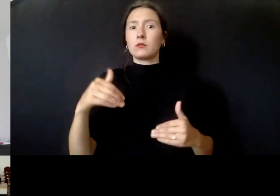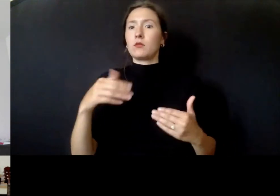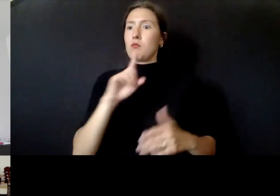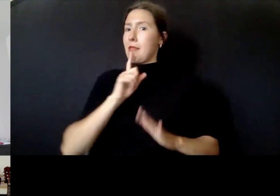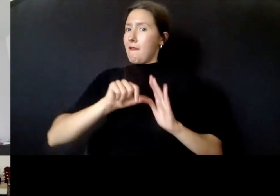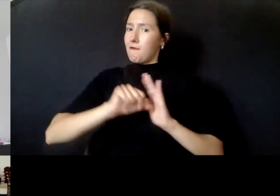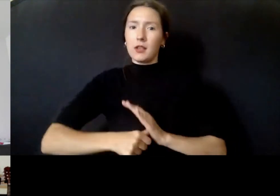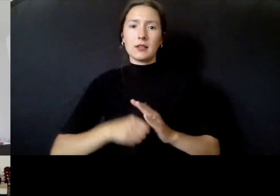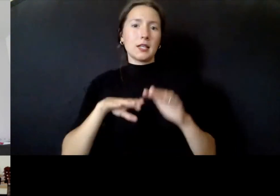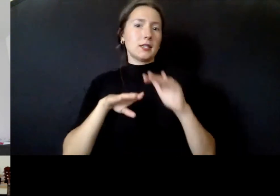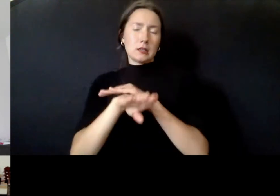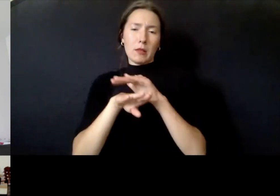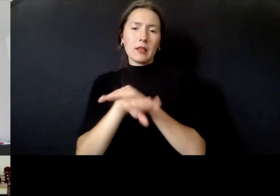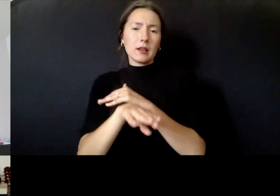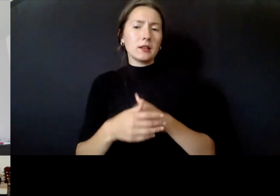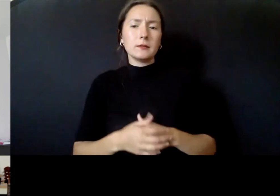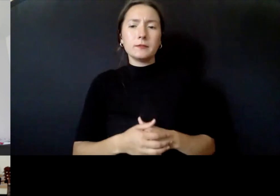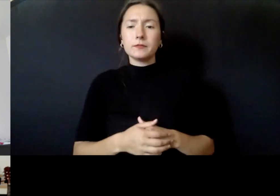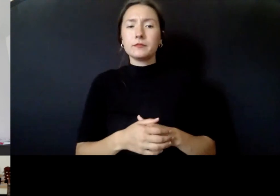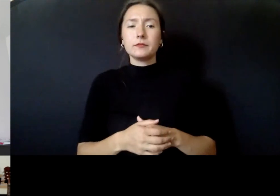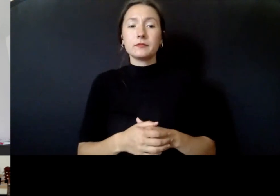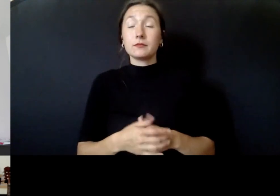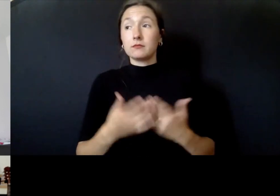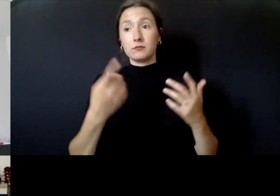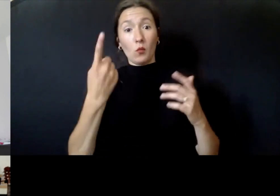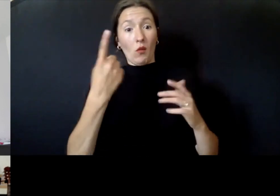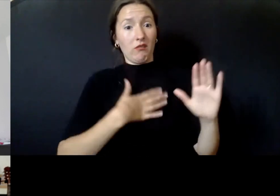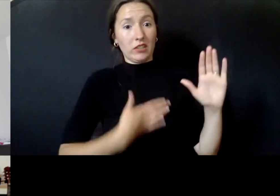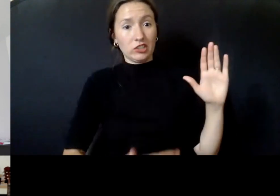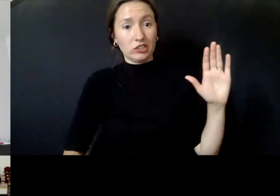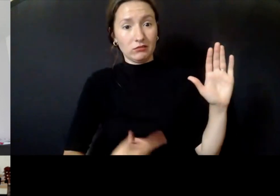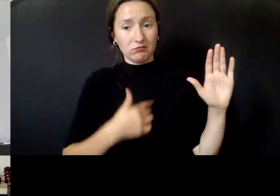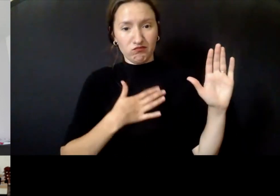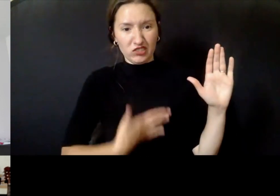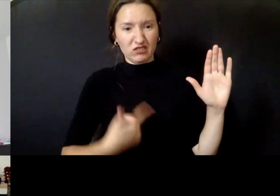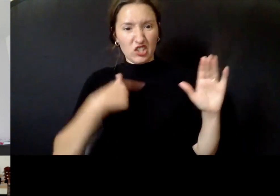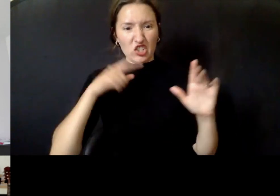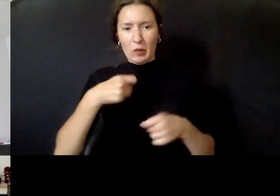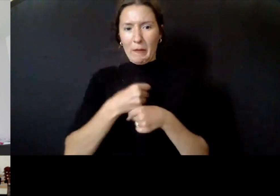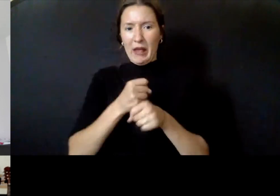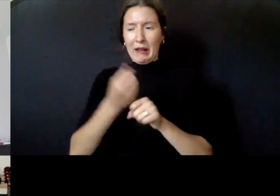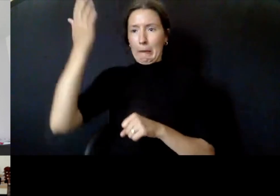which i should have made at the very beginning is that i'm not exactly i'm a microsoft diehard fan